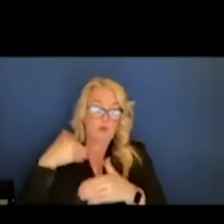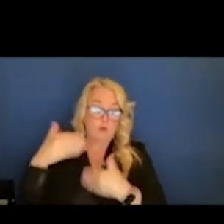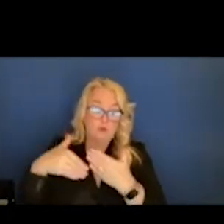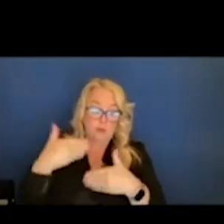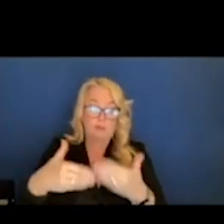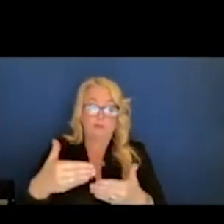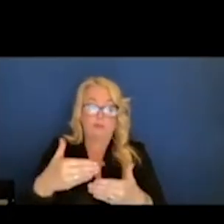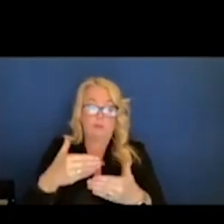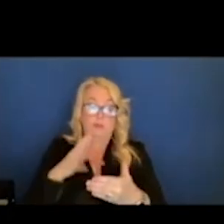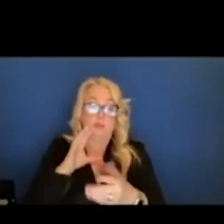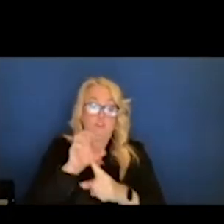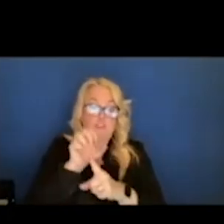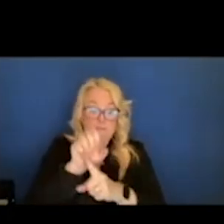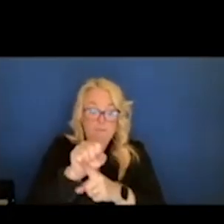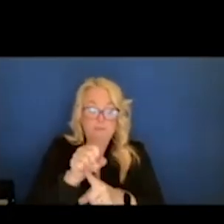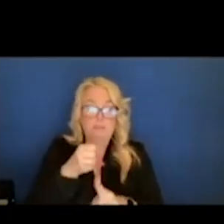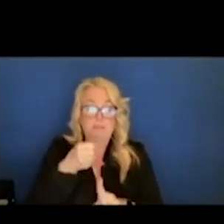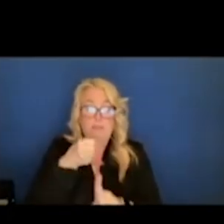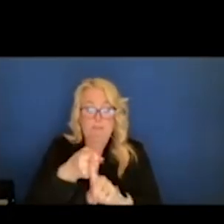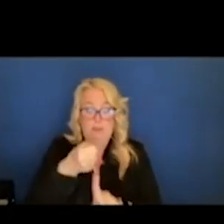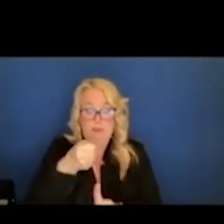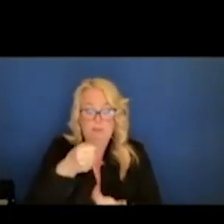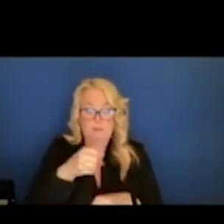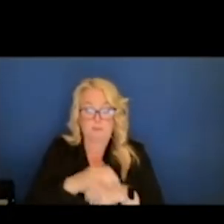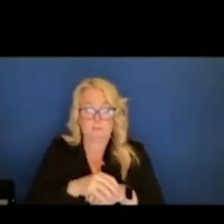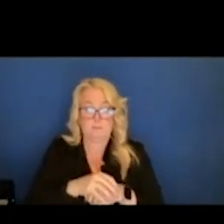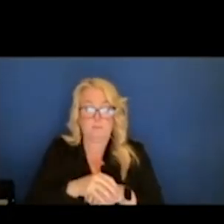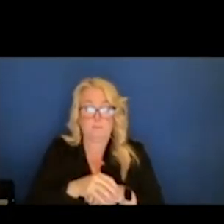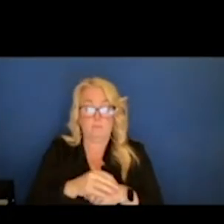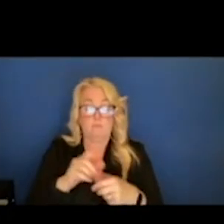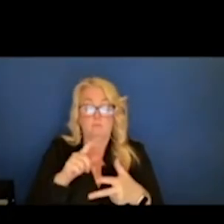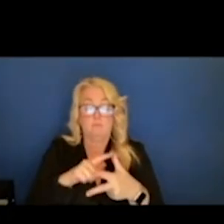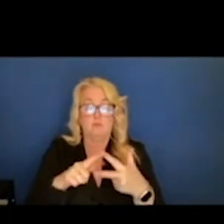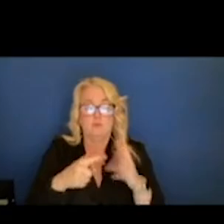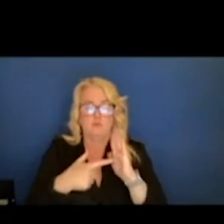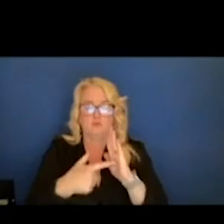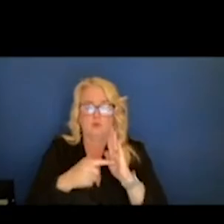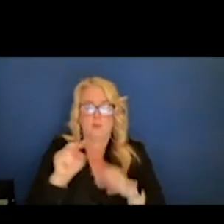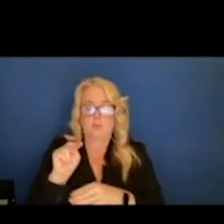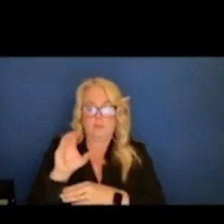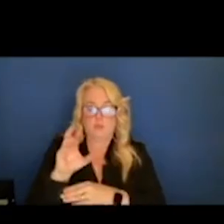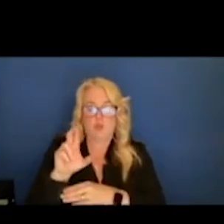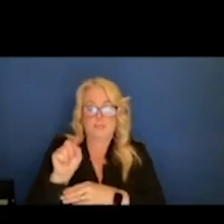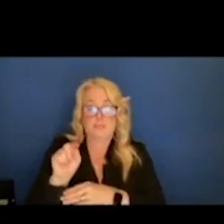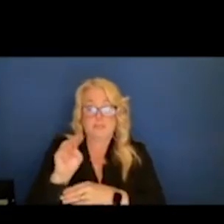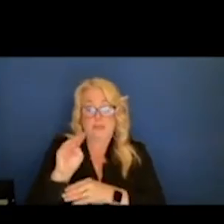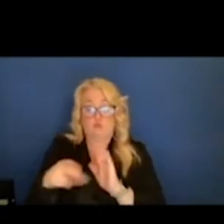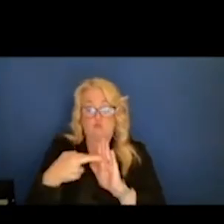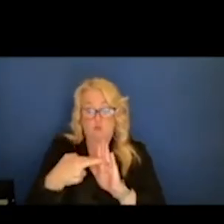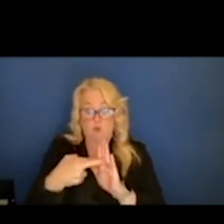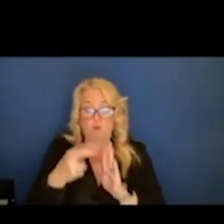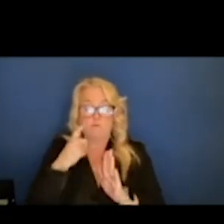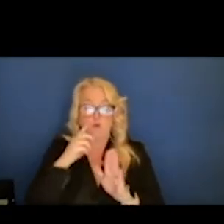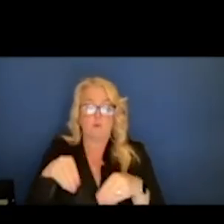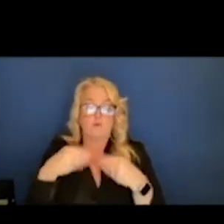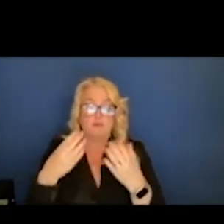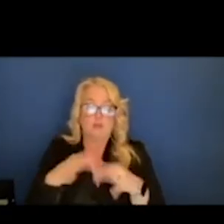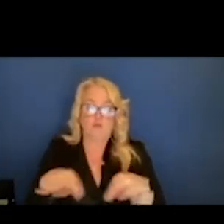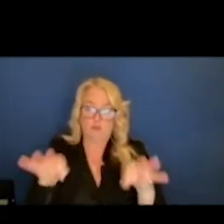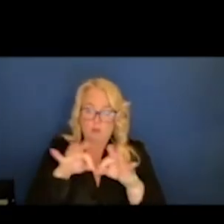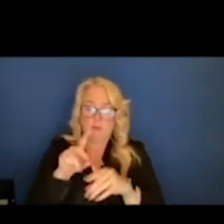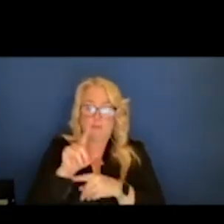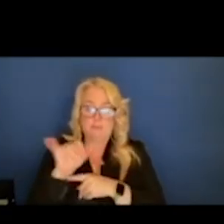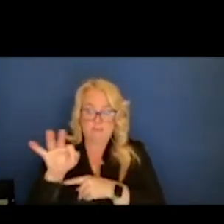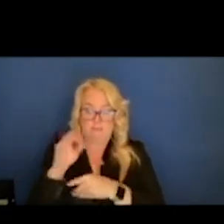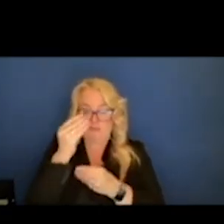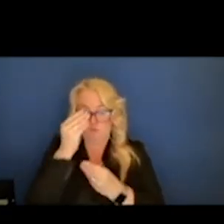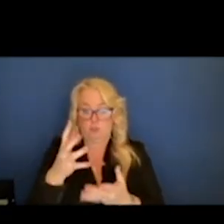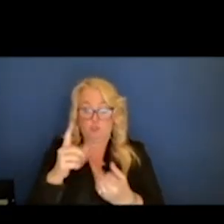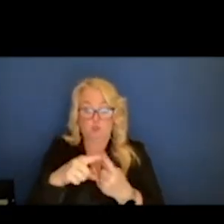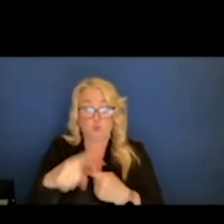and impact. Showcase NCRTM's role in providing critical DIF information to you,